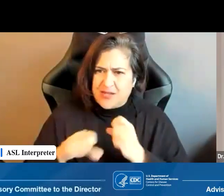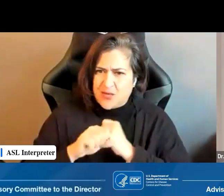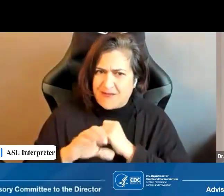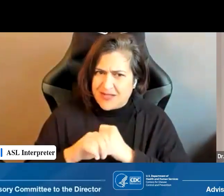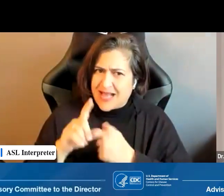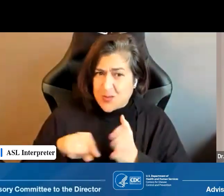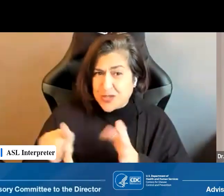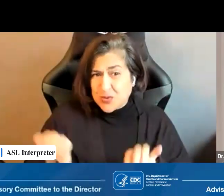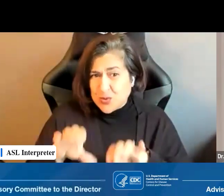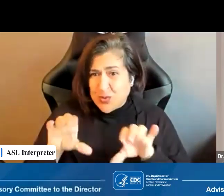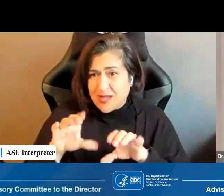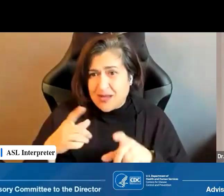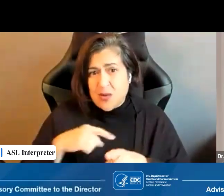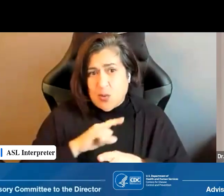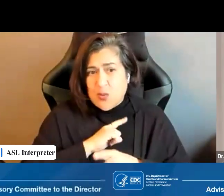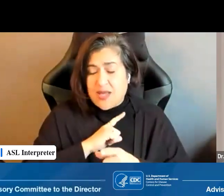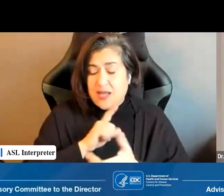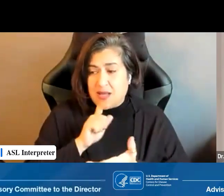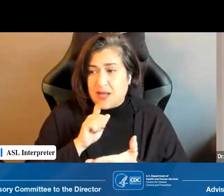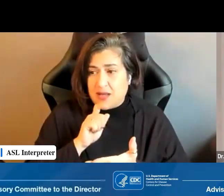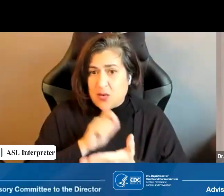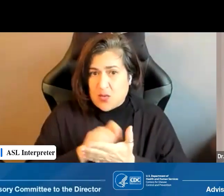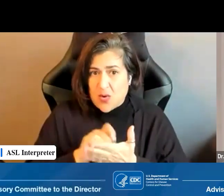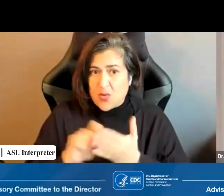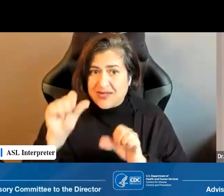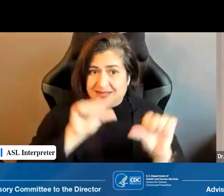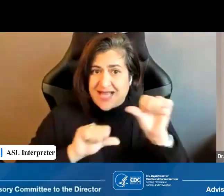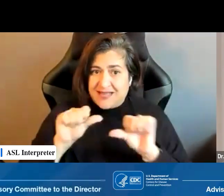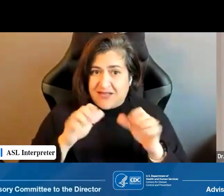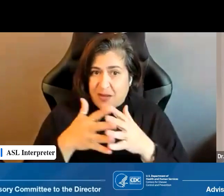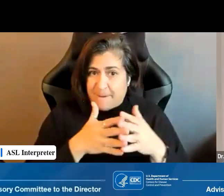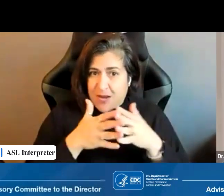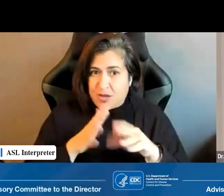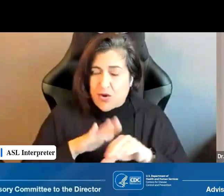I mean, we wrote a Scientific American on your progress. It's good progress.